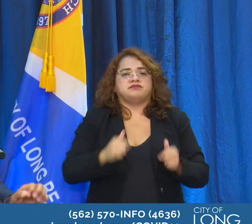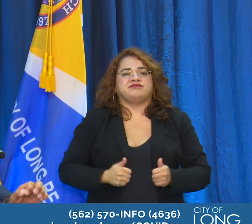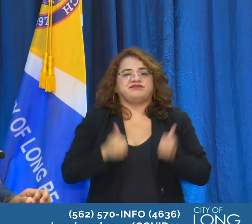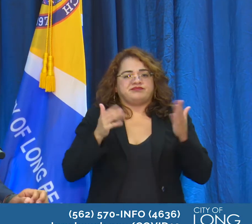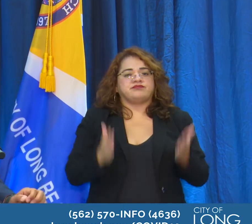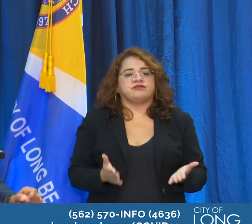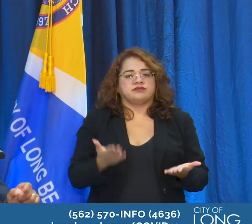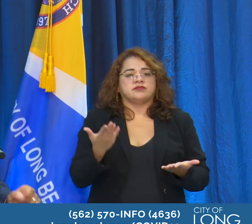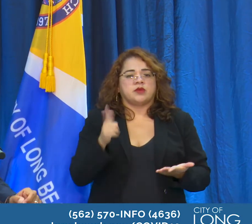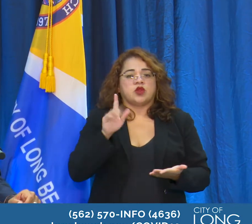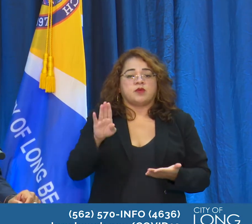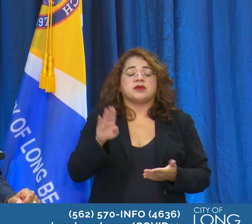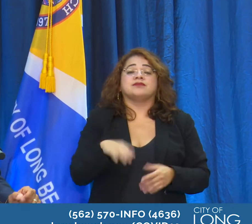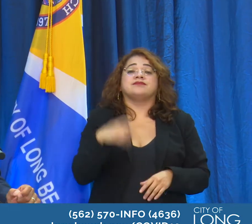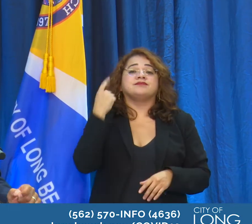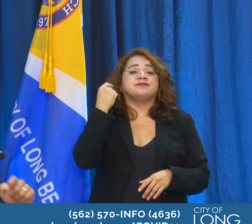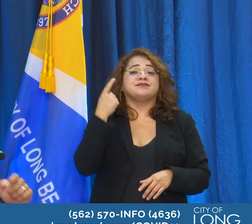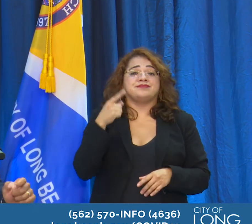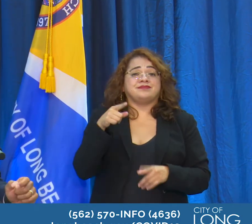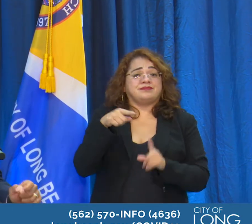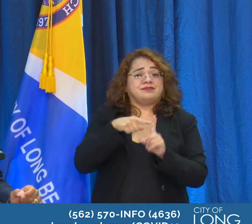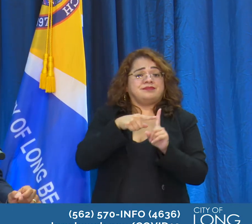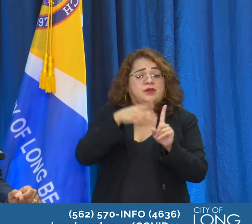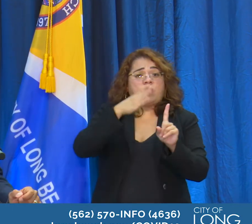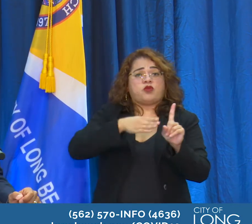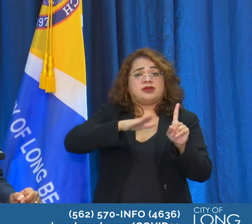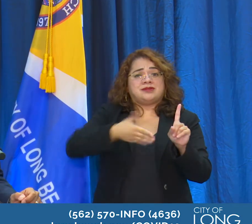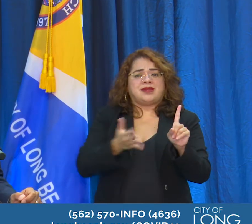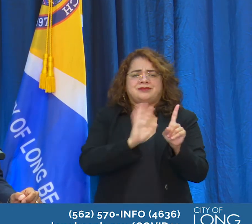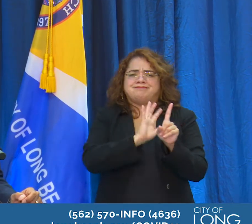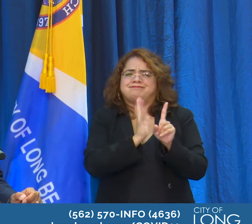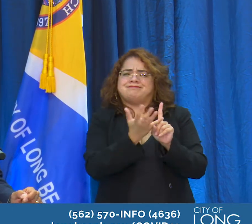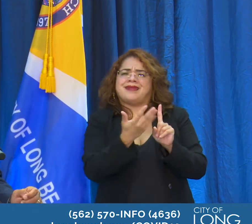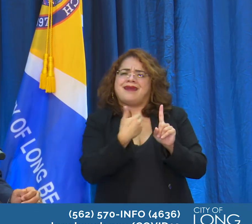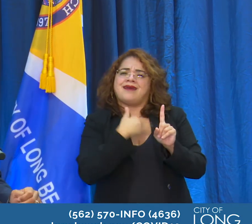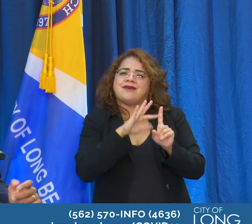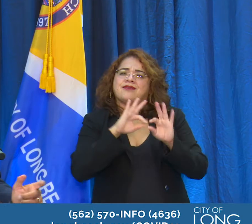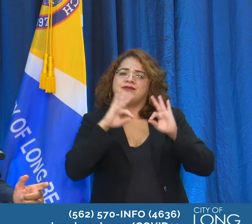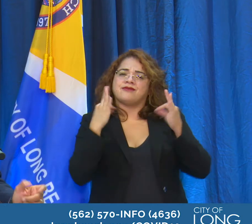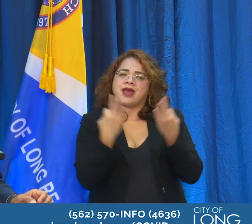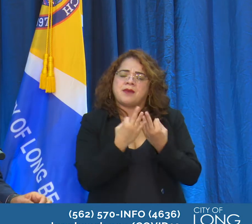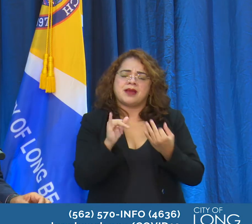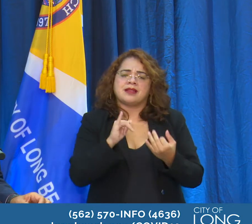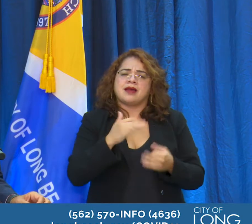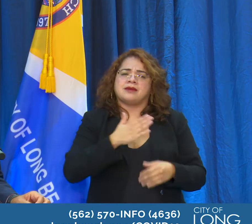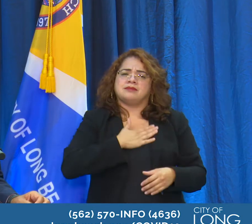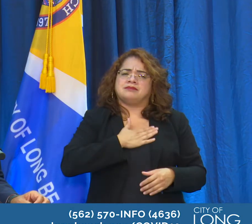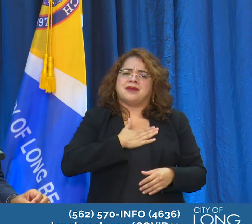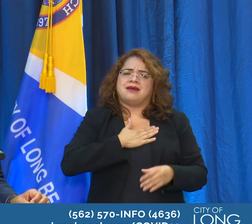Each single person has a family like myself who is mourning their loss.